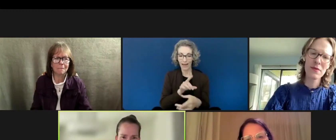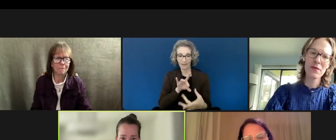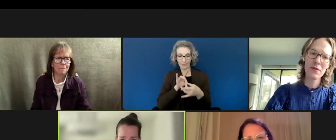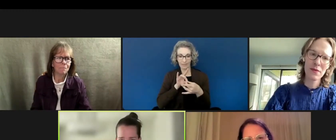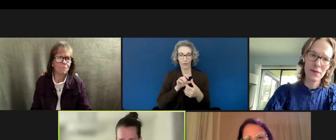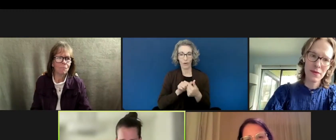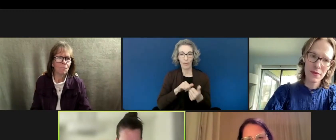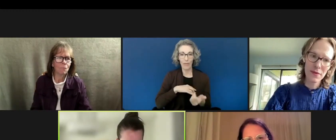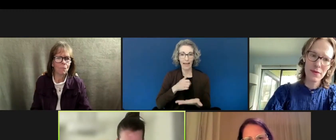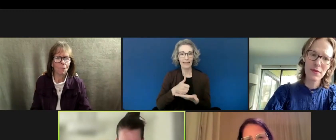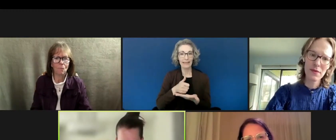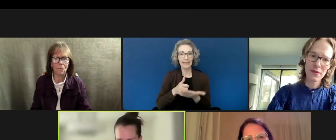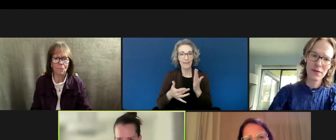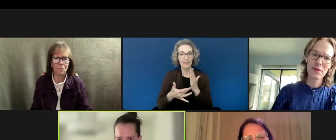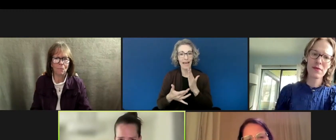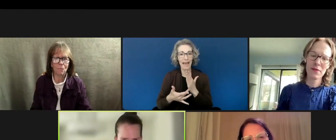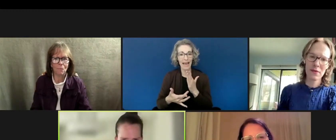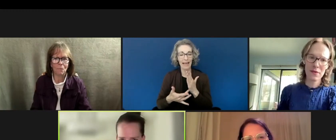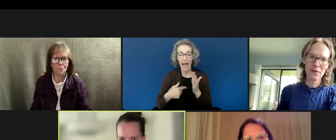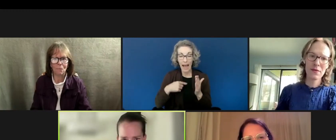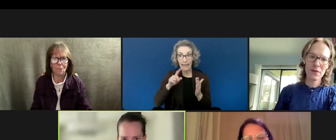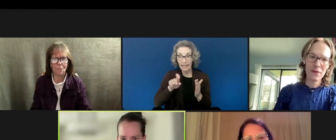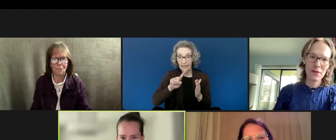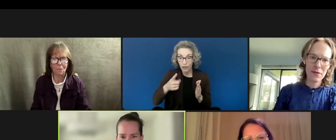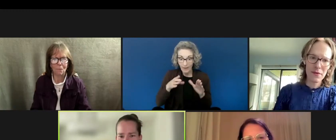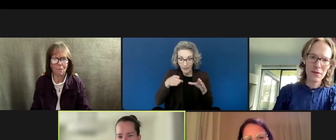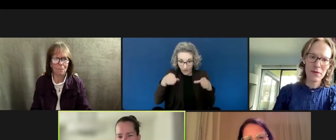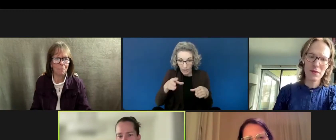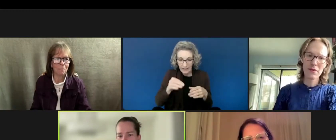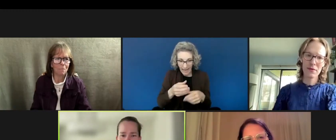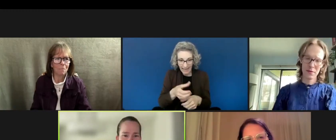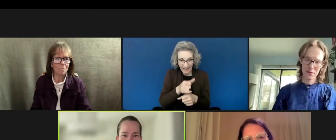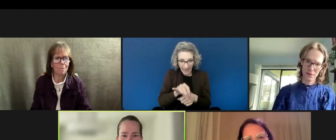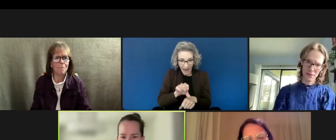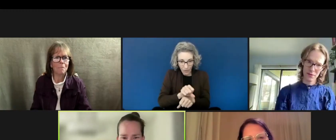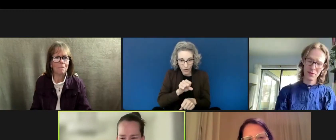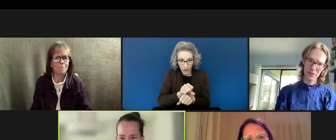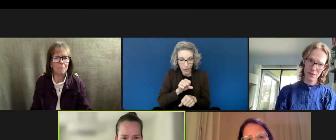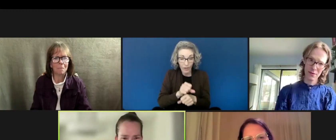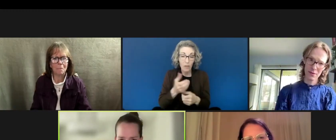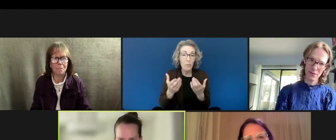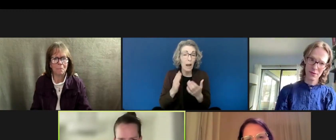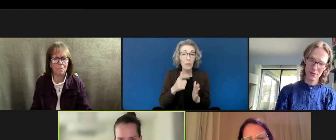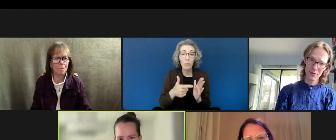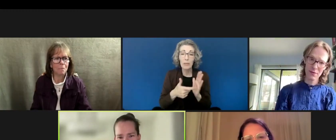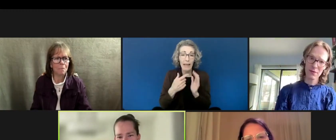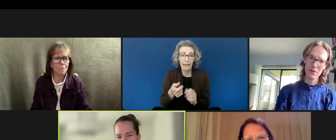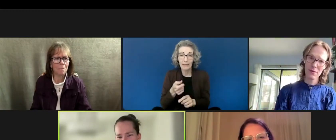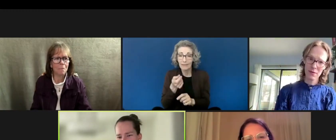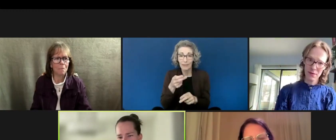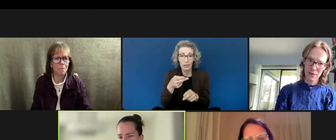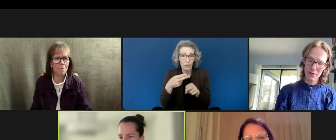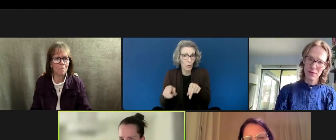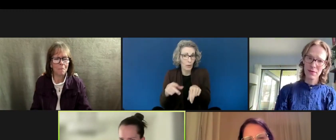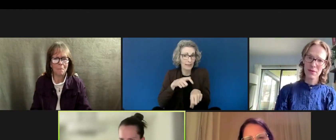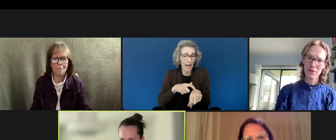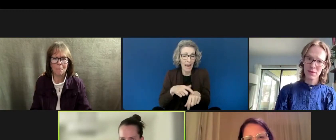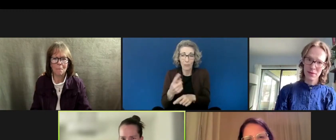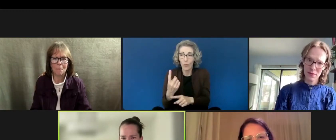and I just needed to focus and get it working. And it probably would have taken a sec just to do that, but